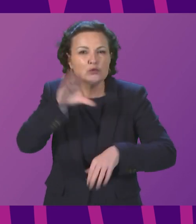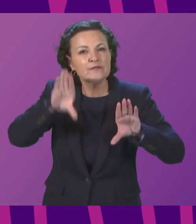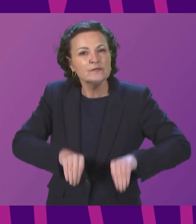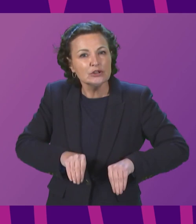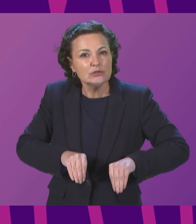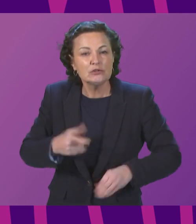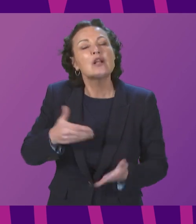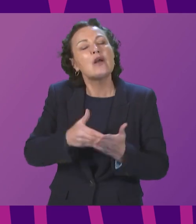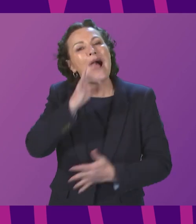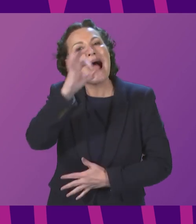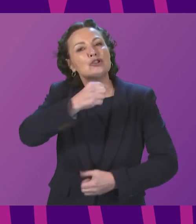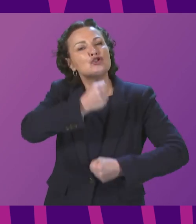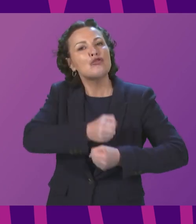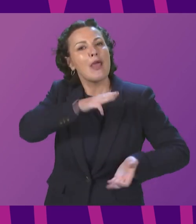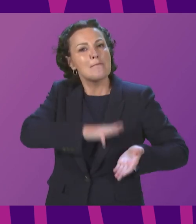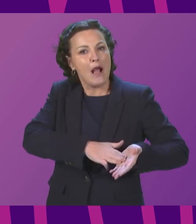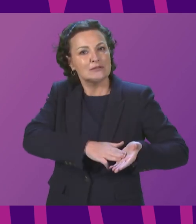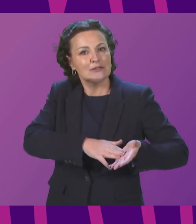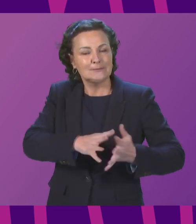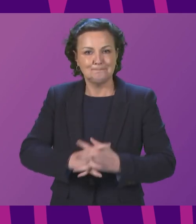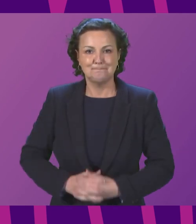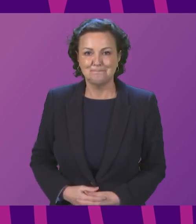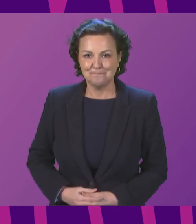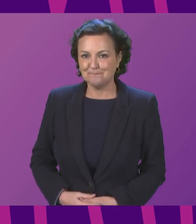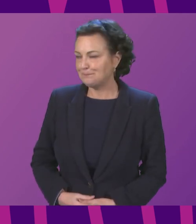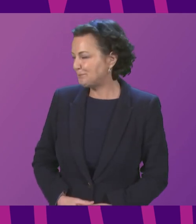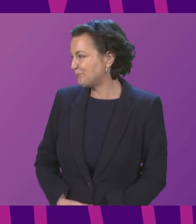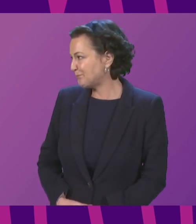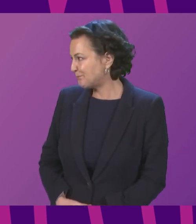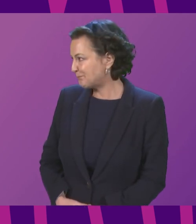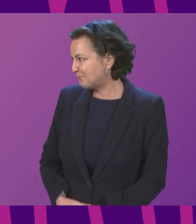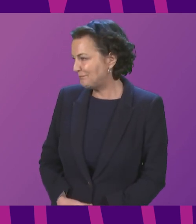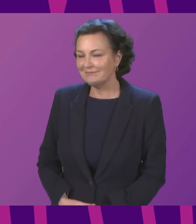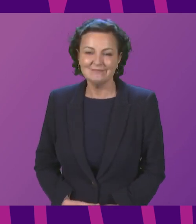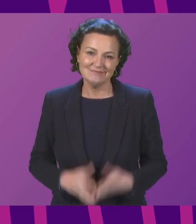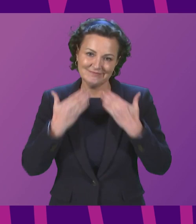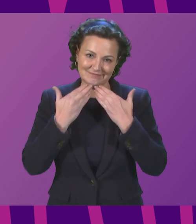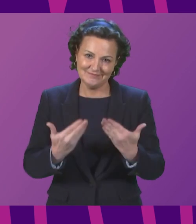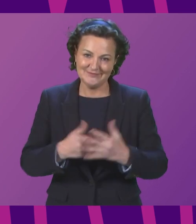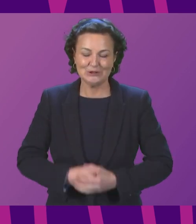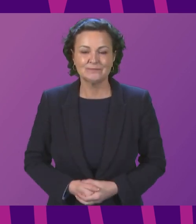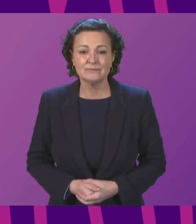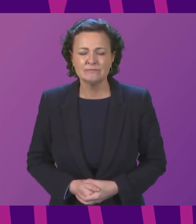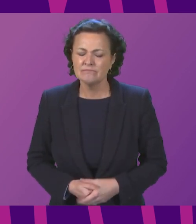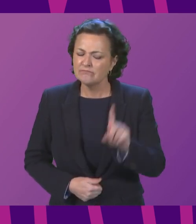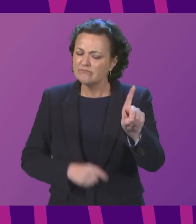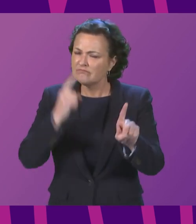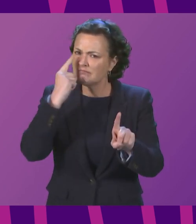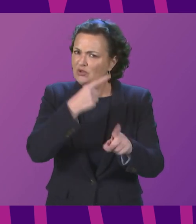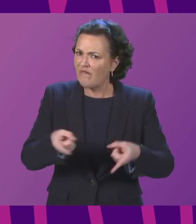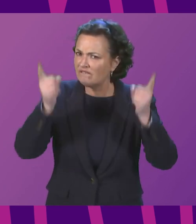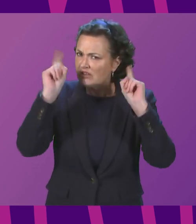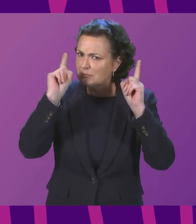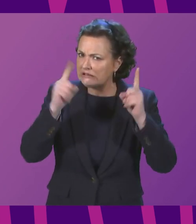I noted in the First Minister’s statement that adjustments to the isolation advice have